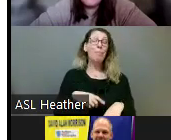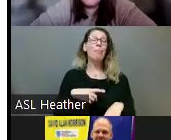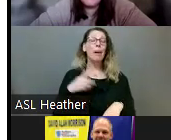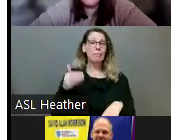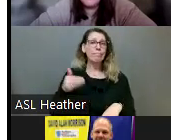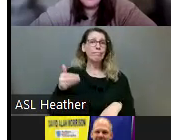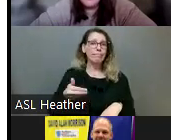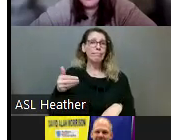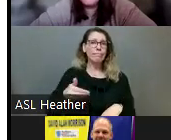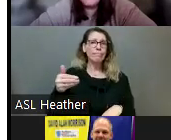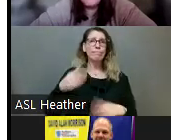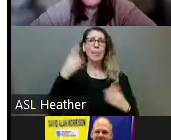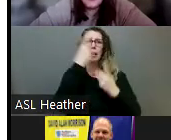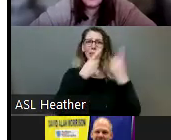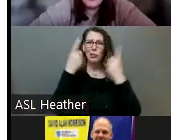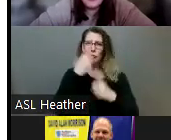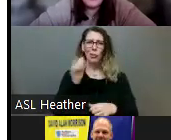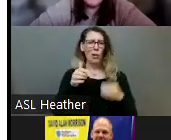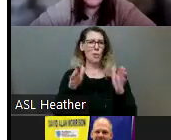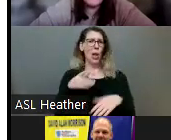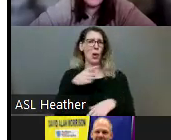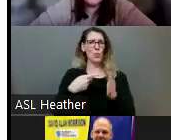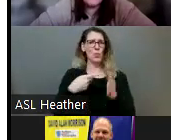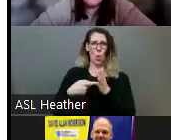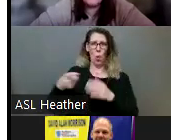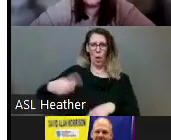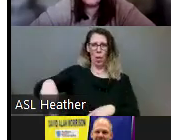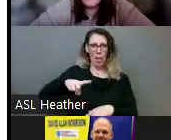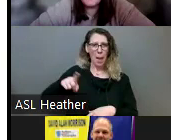consider the ways that you're conveying to them that they're invited and welcome back